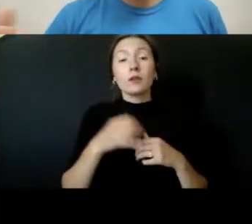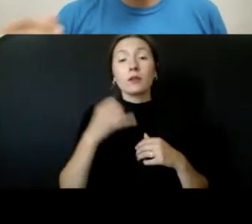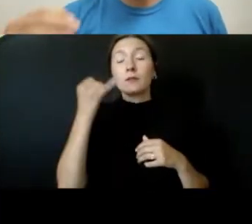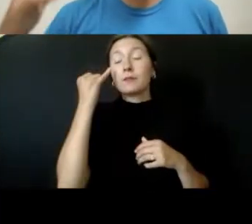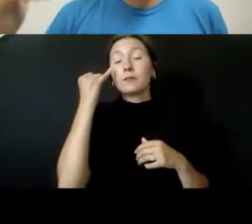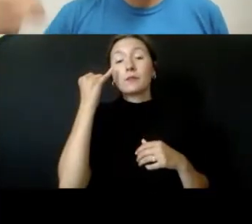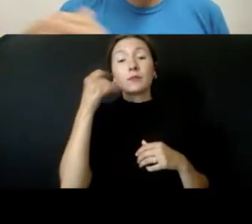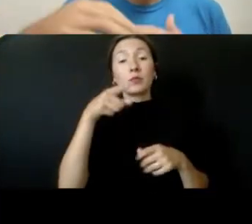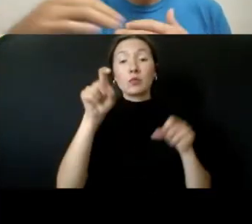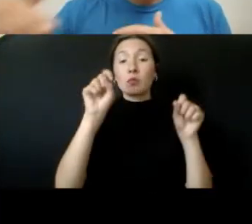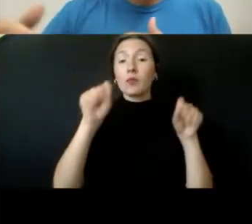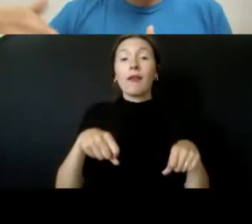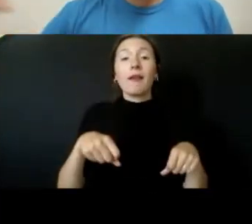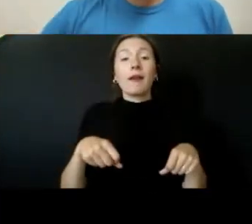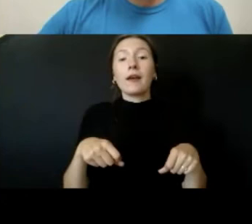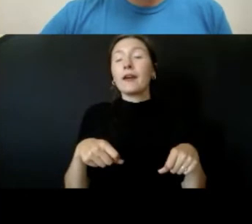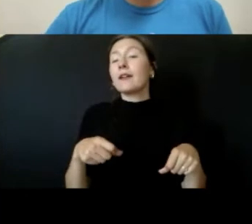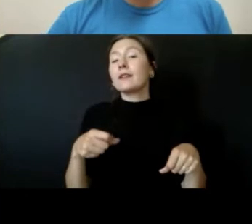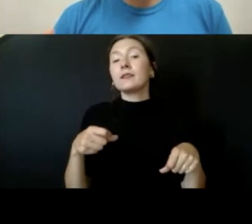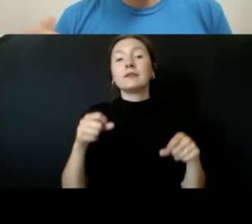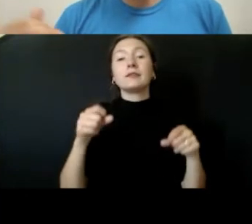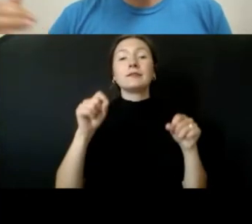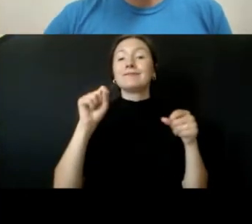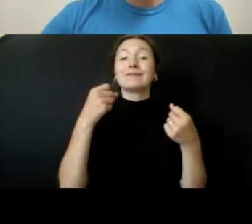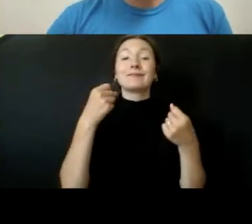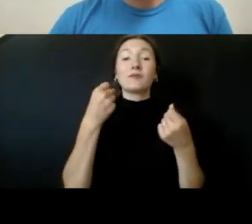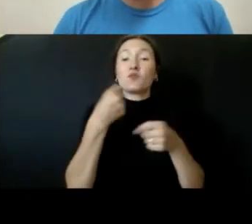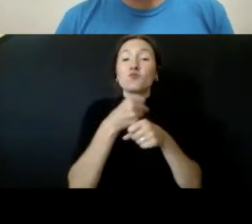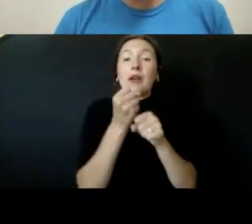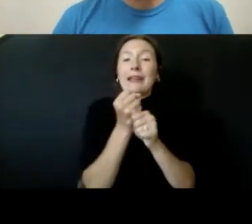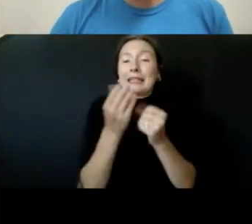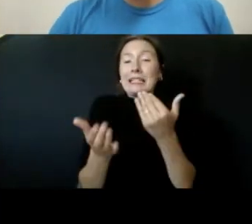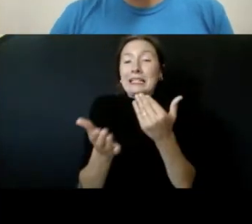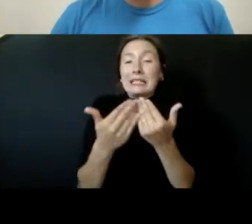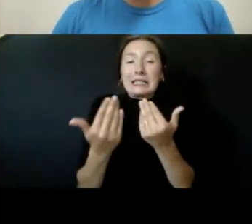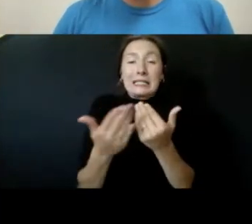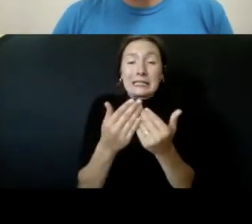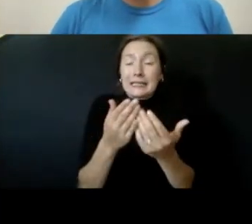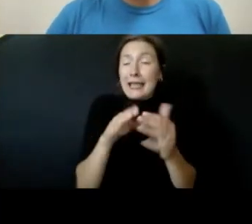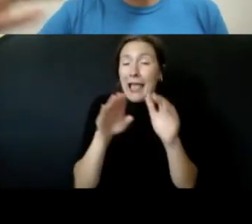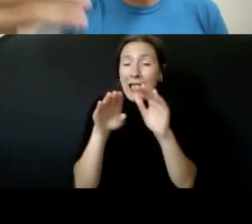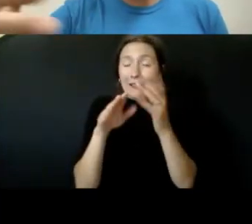yesterday at this aidc event or this aid conference and i want to share with the team and